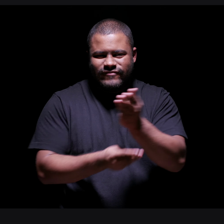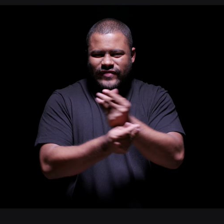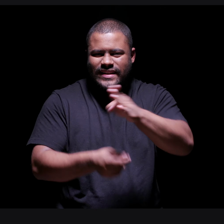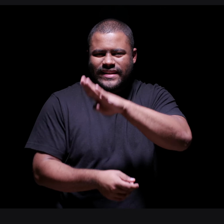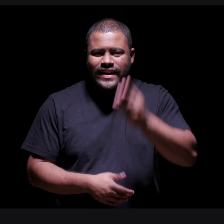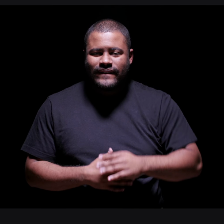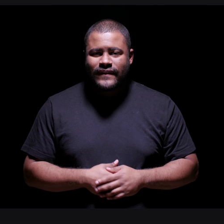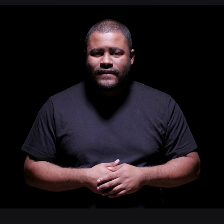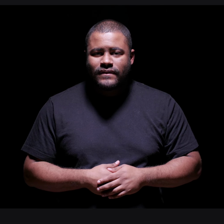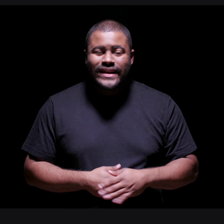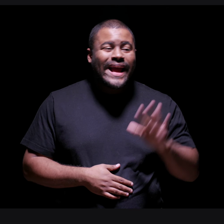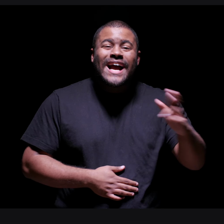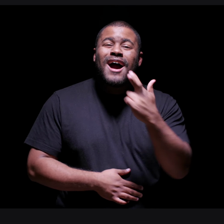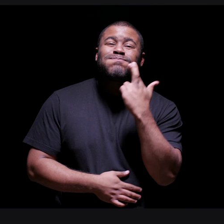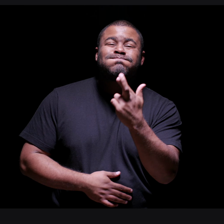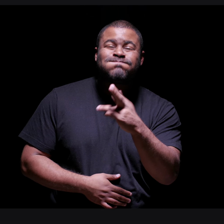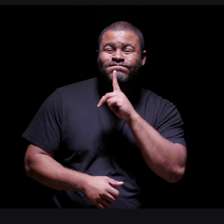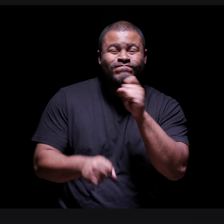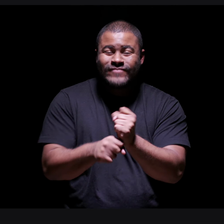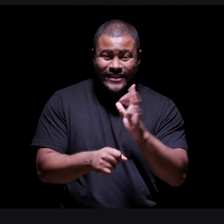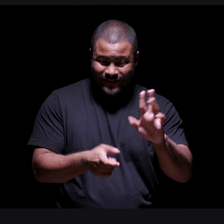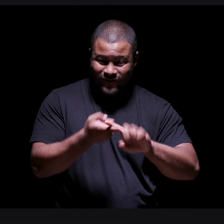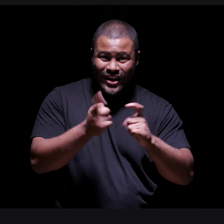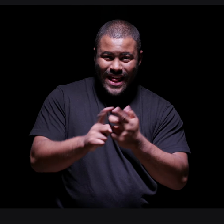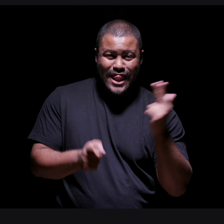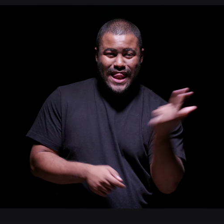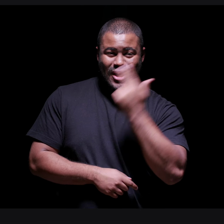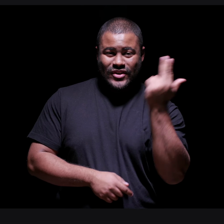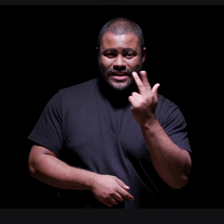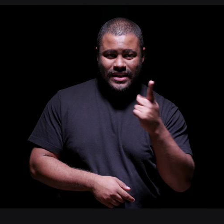Whether the sign was raising Lazarus from the dead that pointed to what he would do